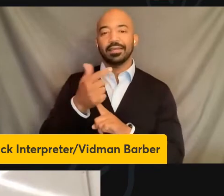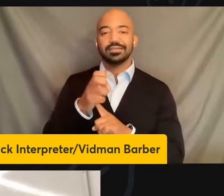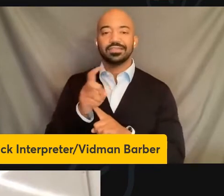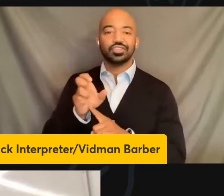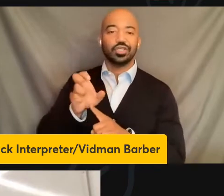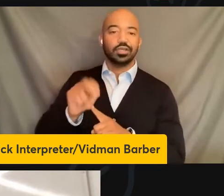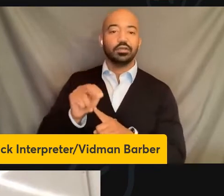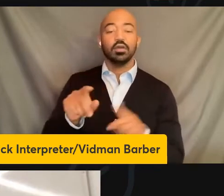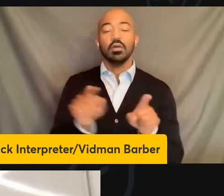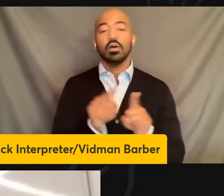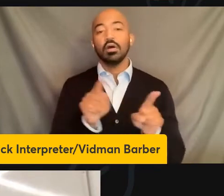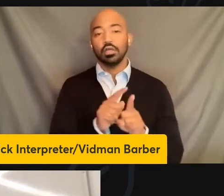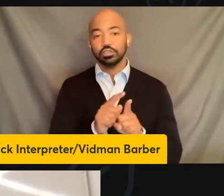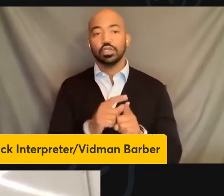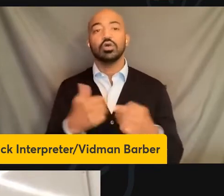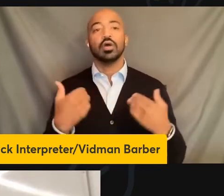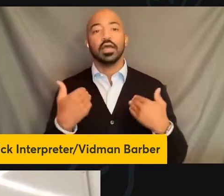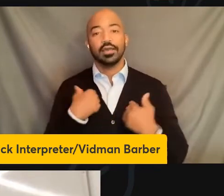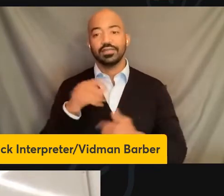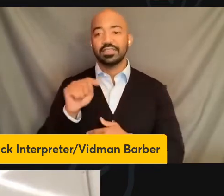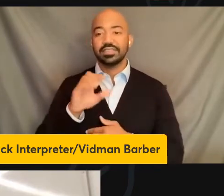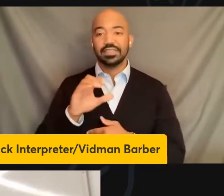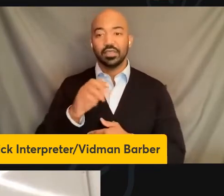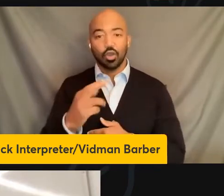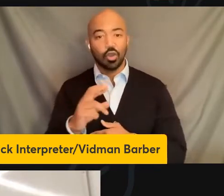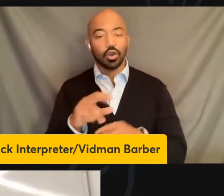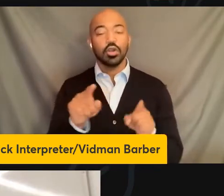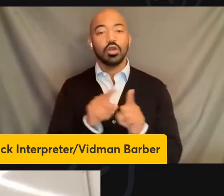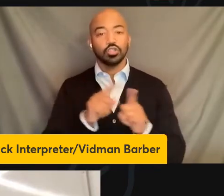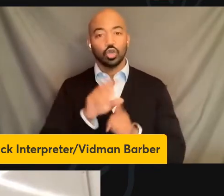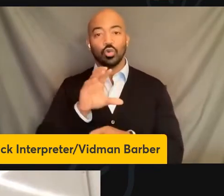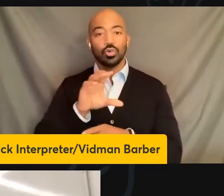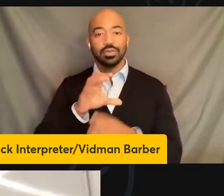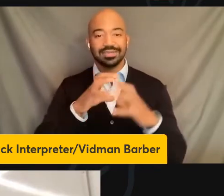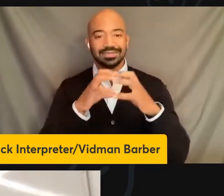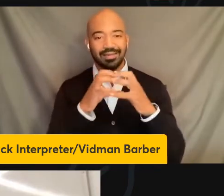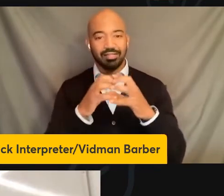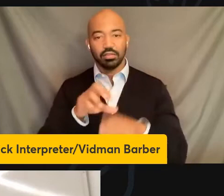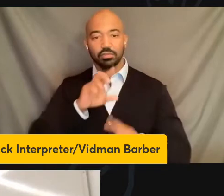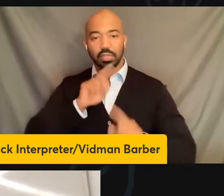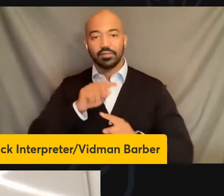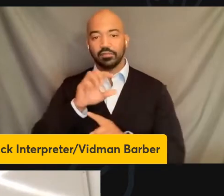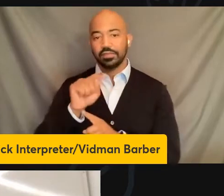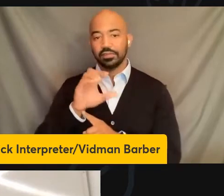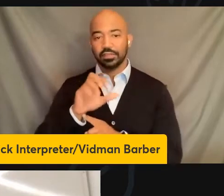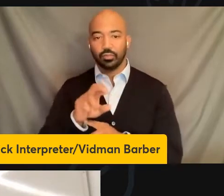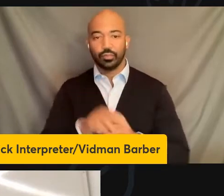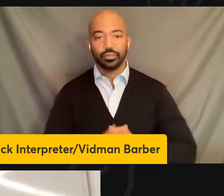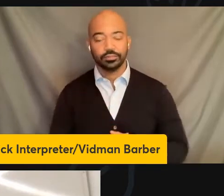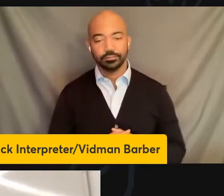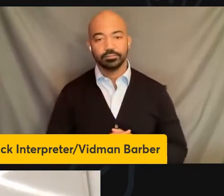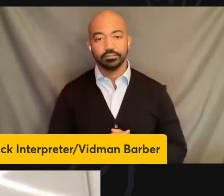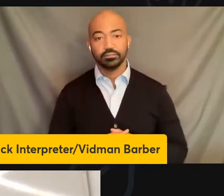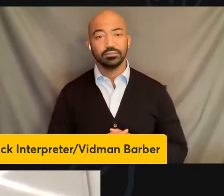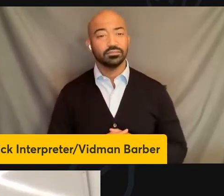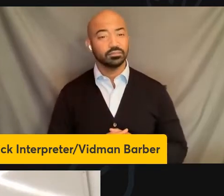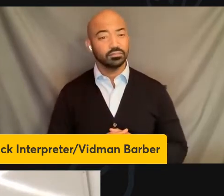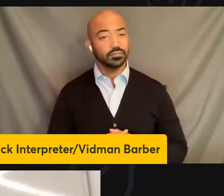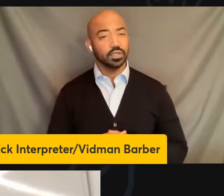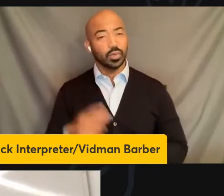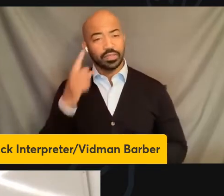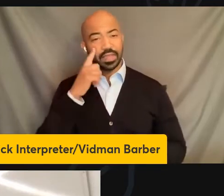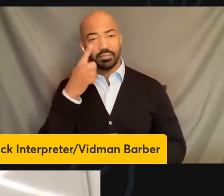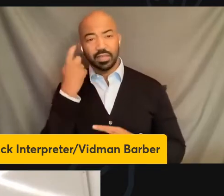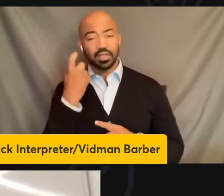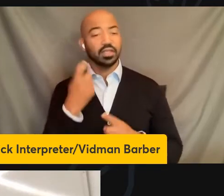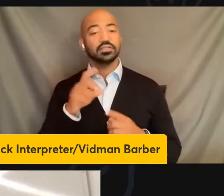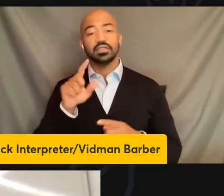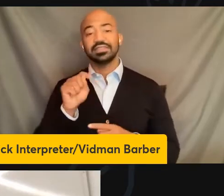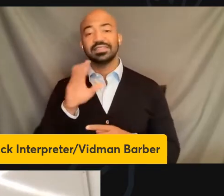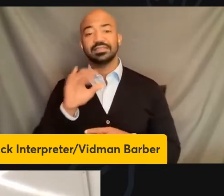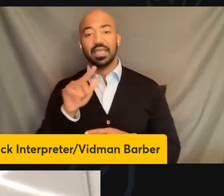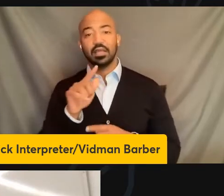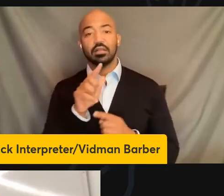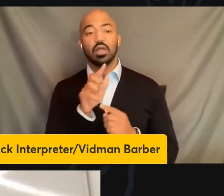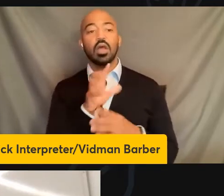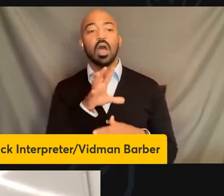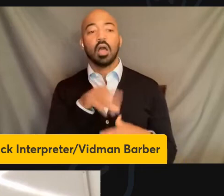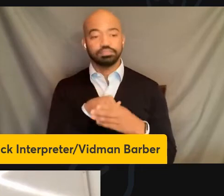expression of it TCR self reactive TCR. So, we think that this is because of T cell infiltration, whether they are good or bad.